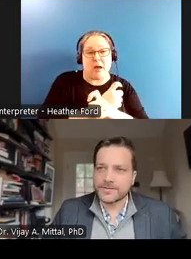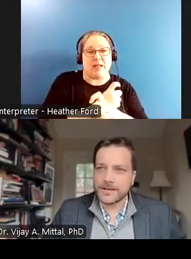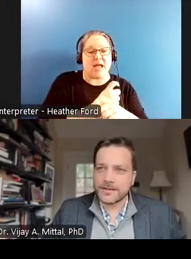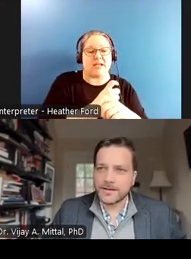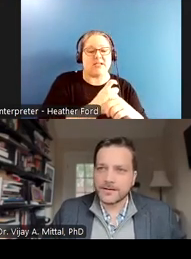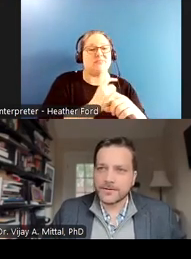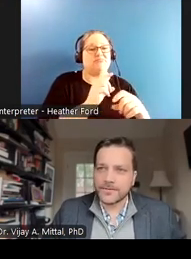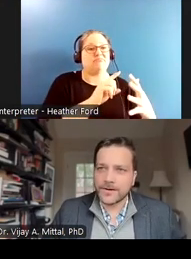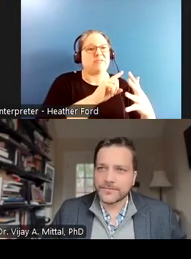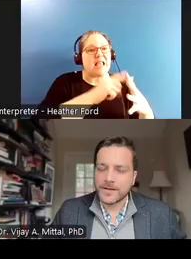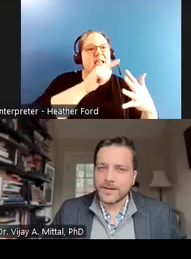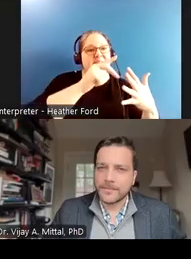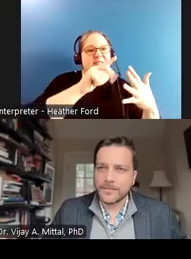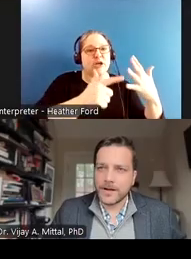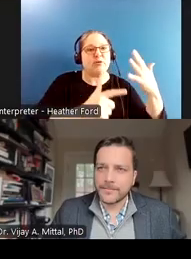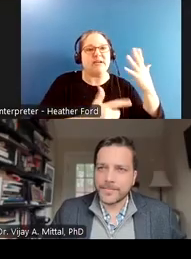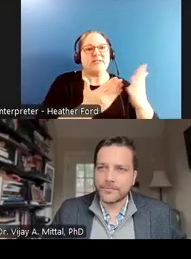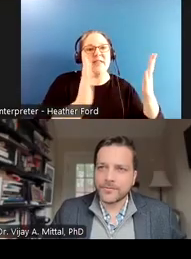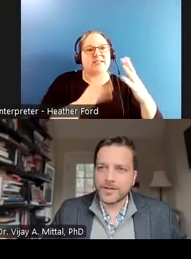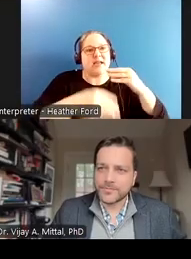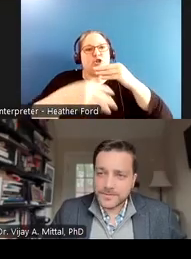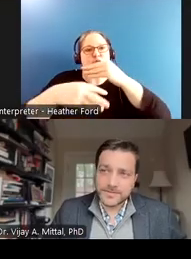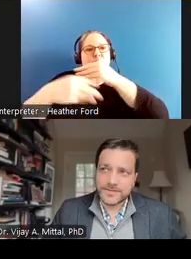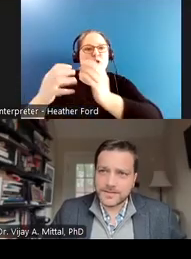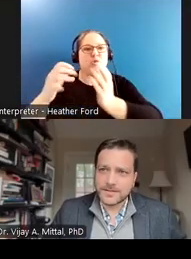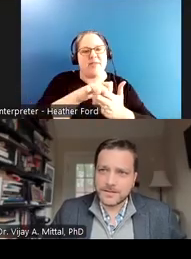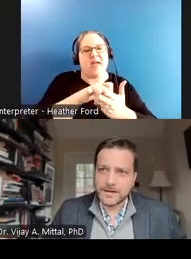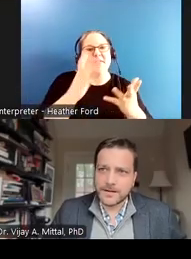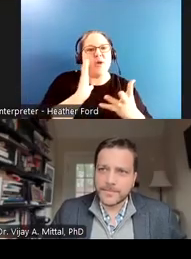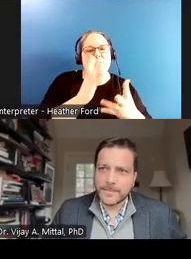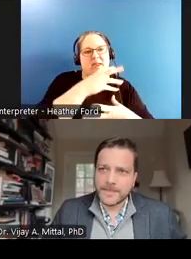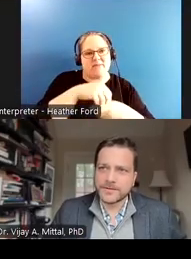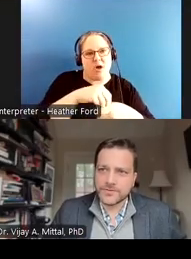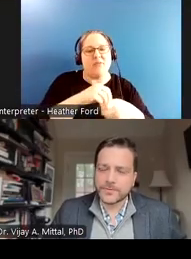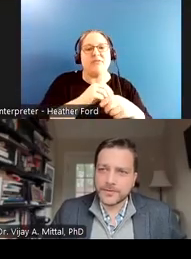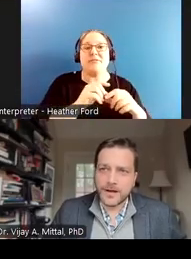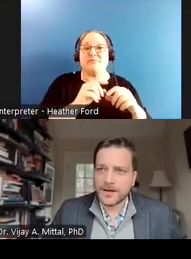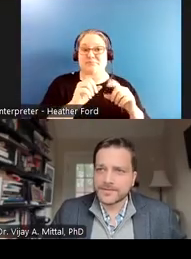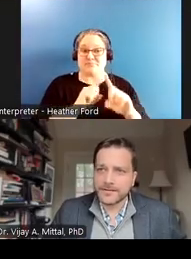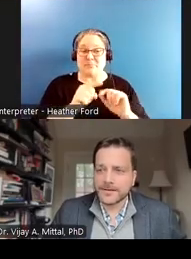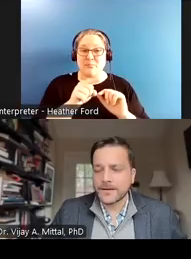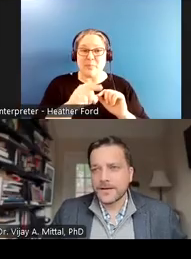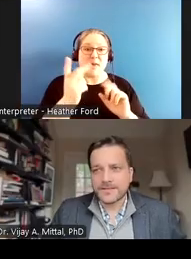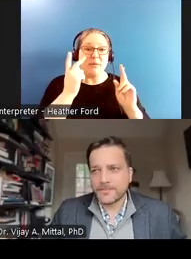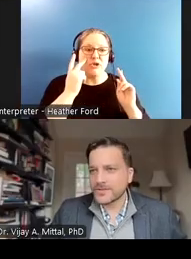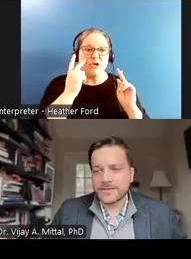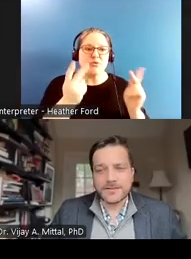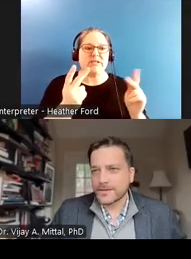that that are involved. Um but on once we start to see um the unusual thoughts and suspiciousness and